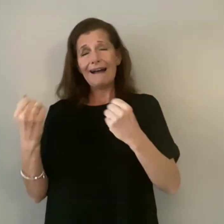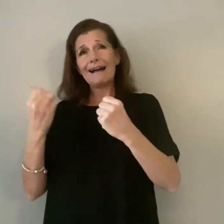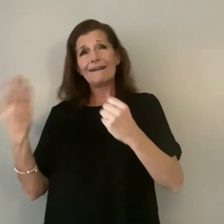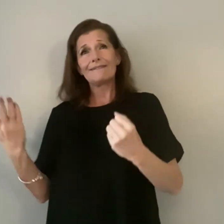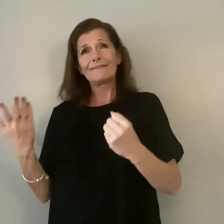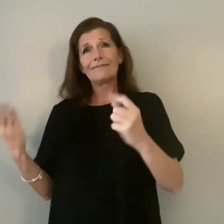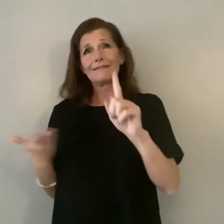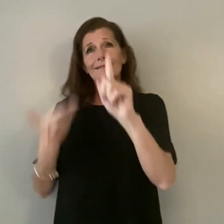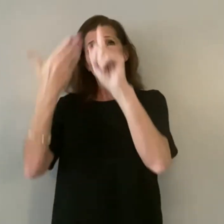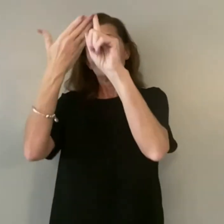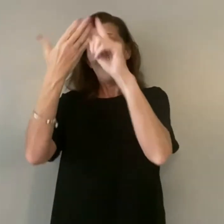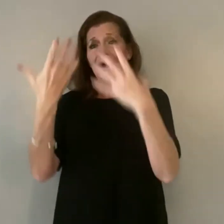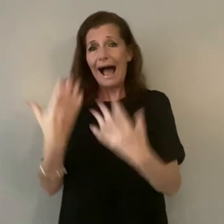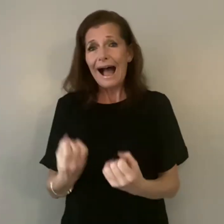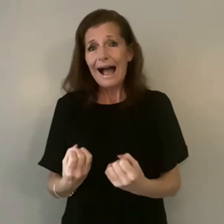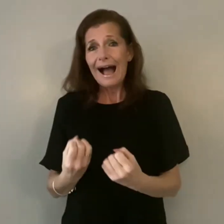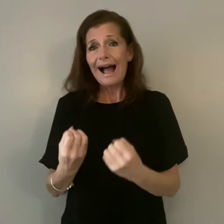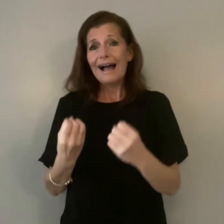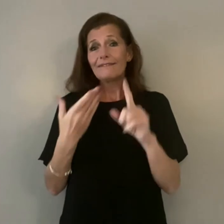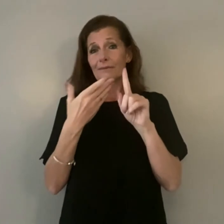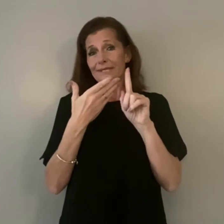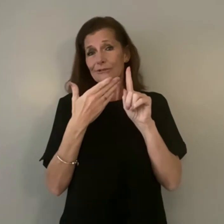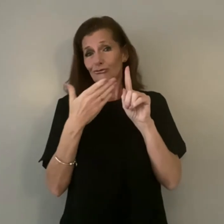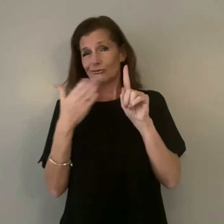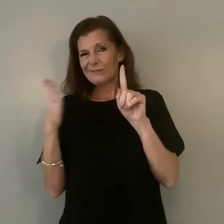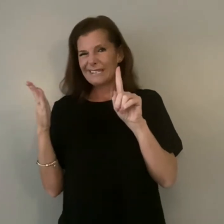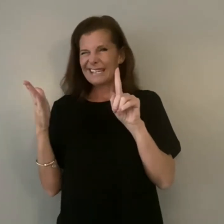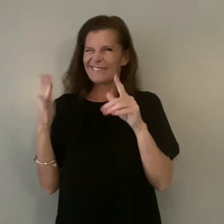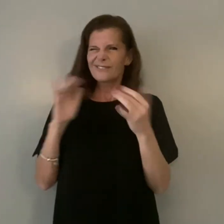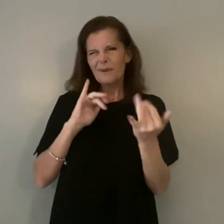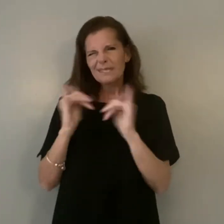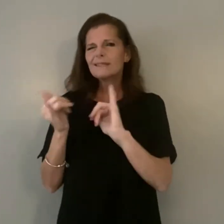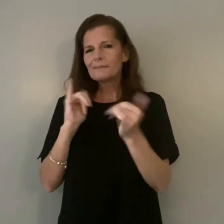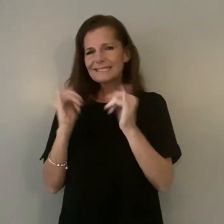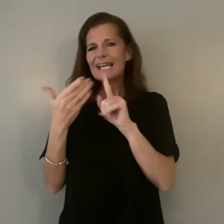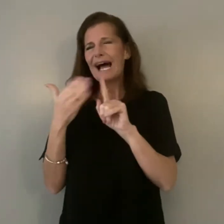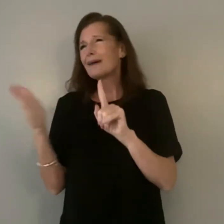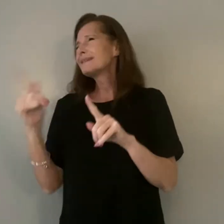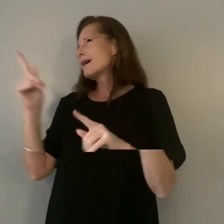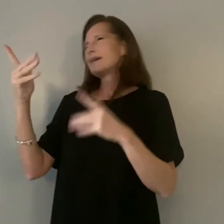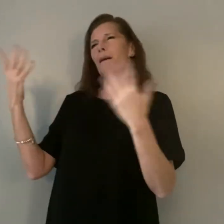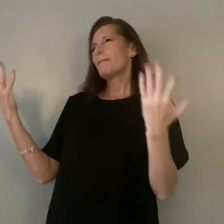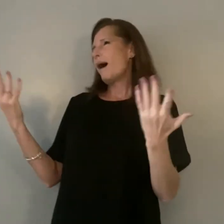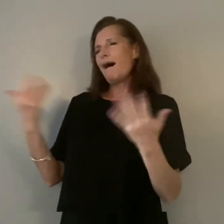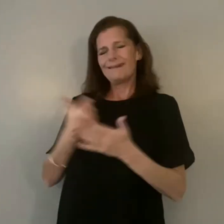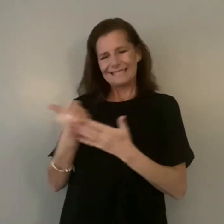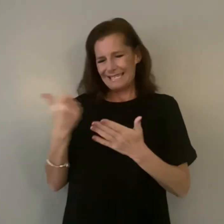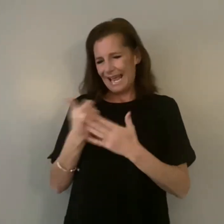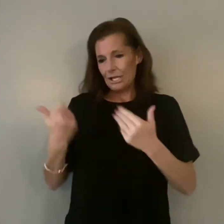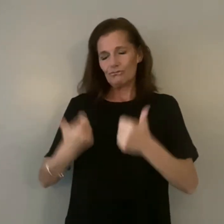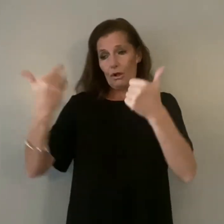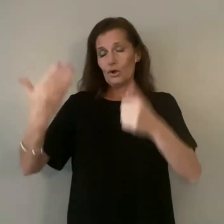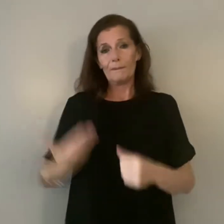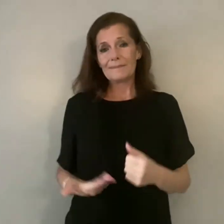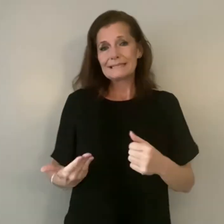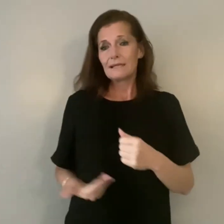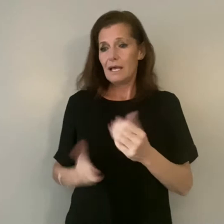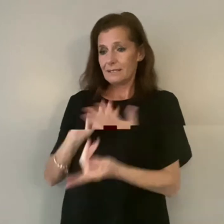And not to say that we drift from it, or although we probably have at times That's the nature of a good business isn't it,